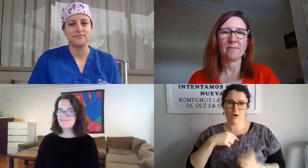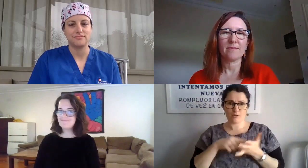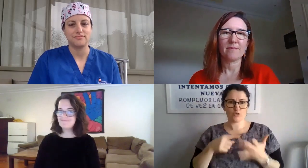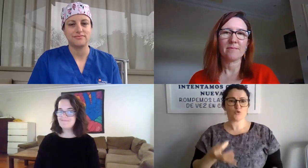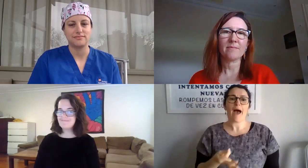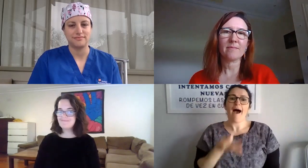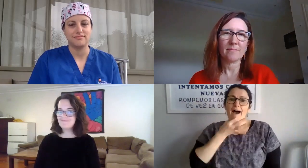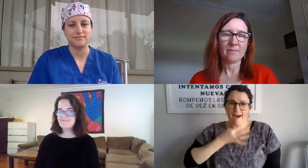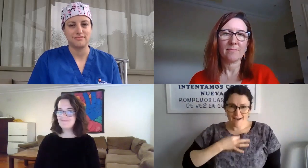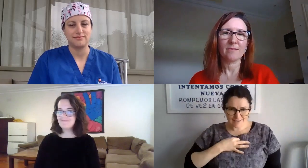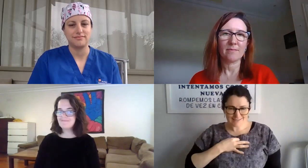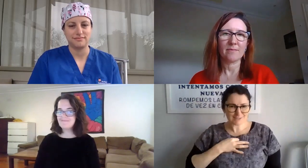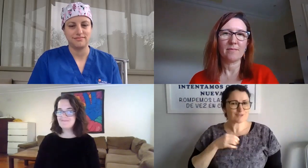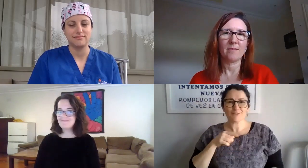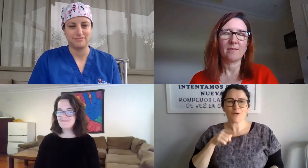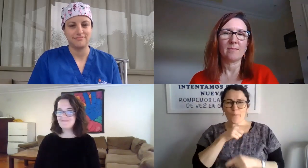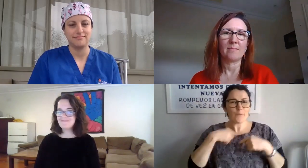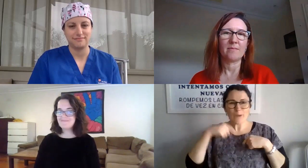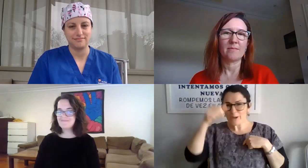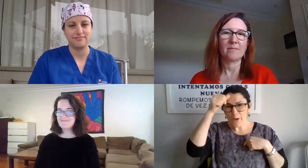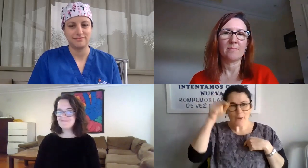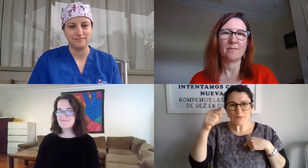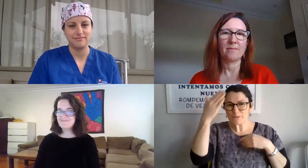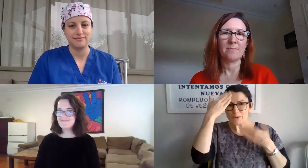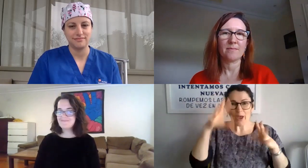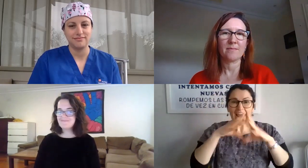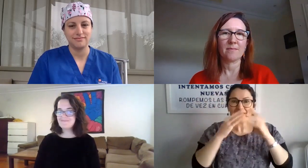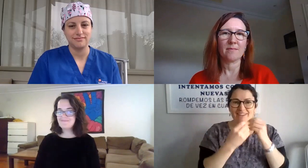service providers and service providers or other supports,